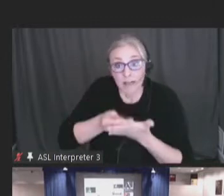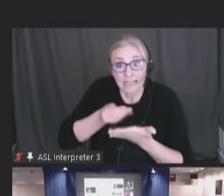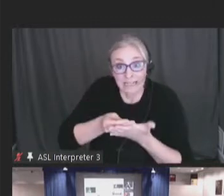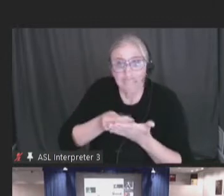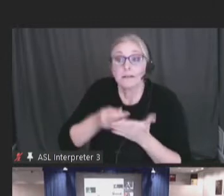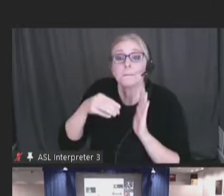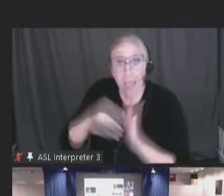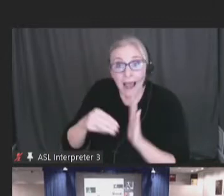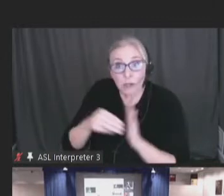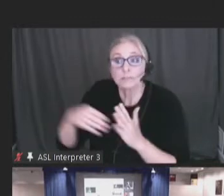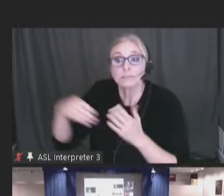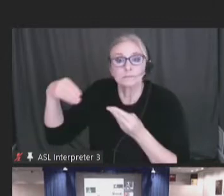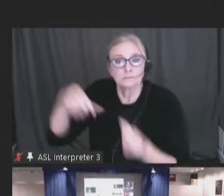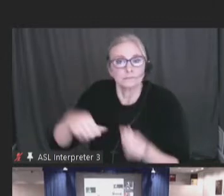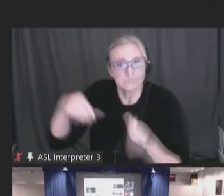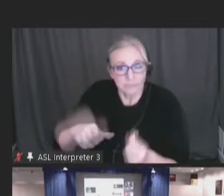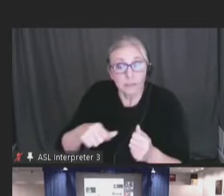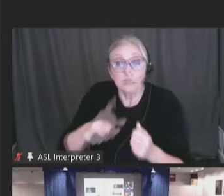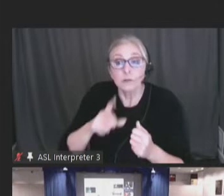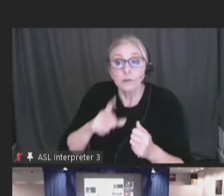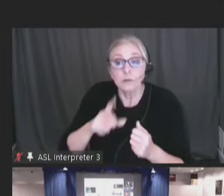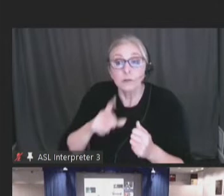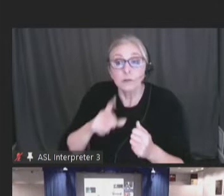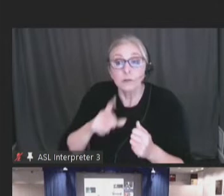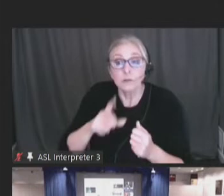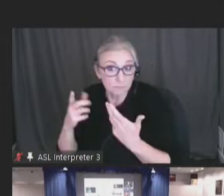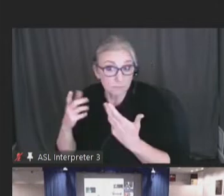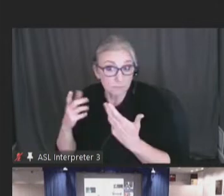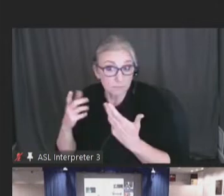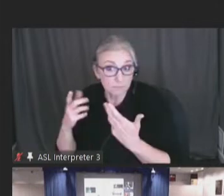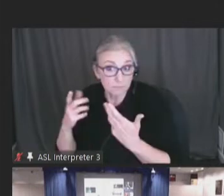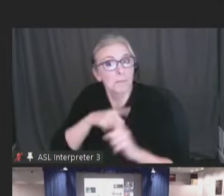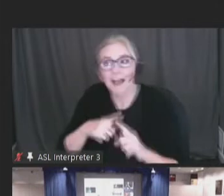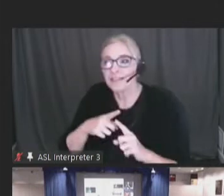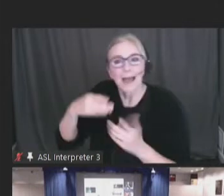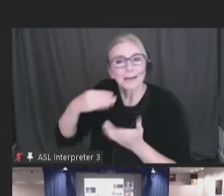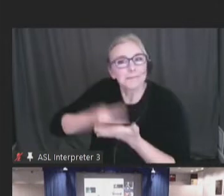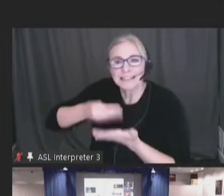Although well-meaning, many of those funding models had, as their title,